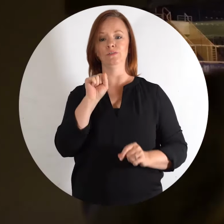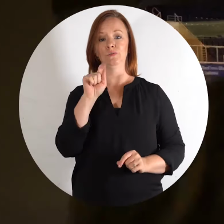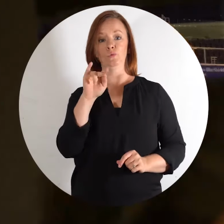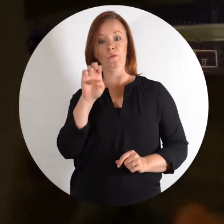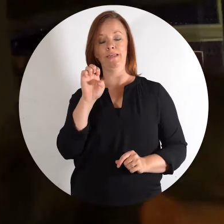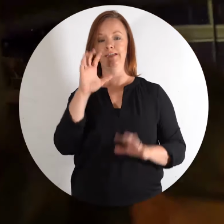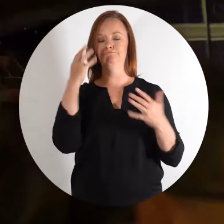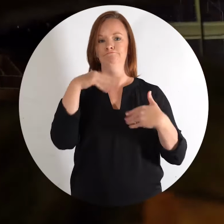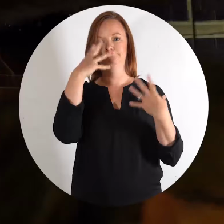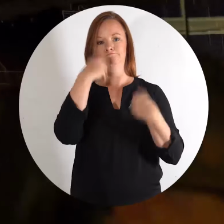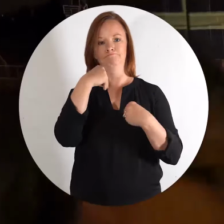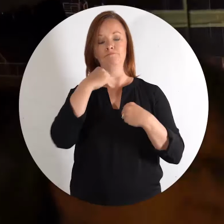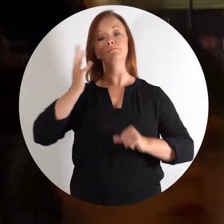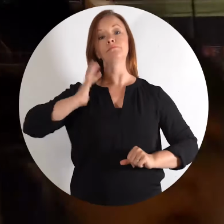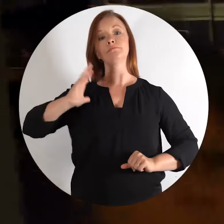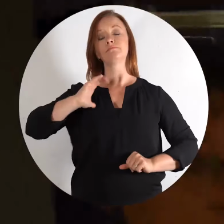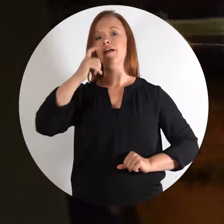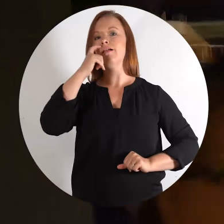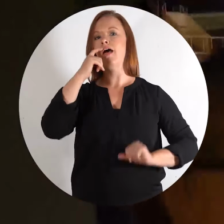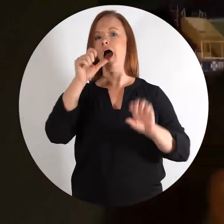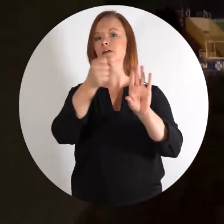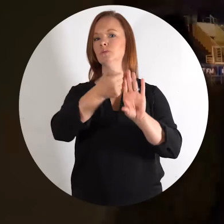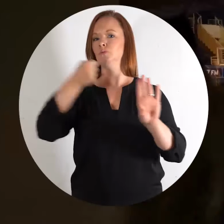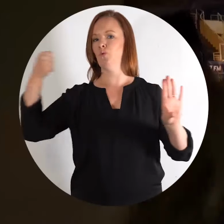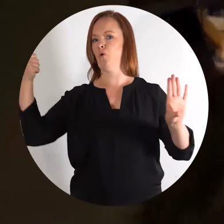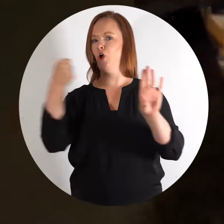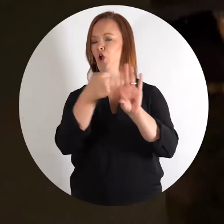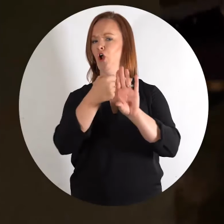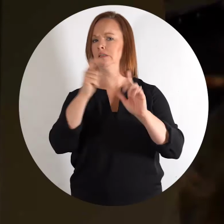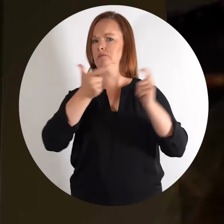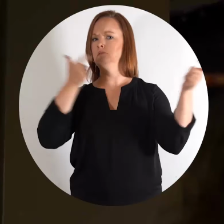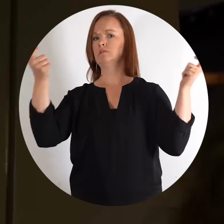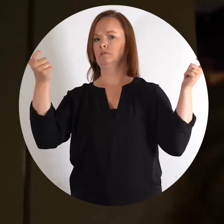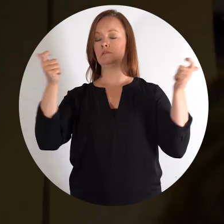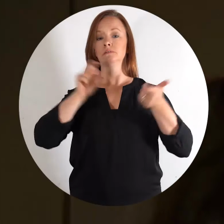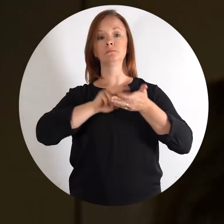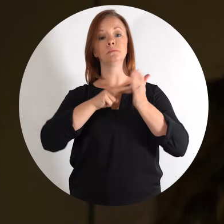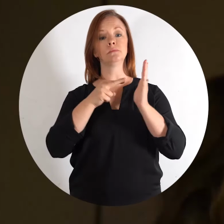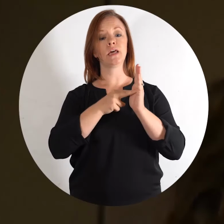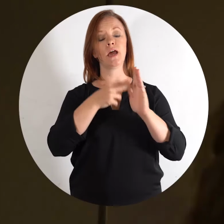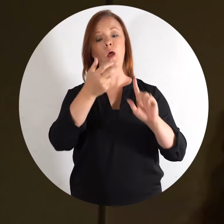There was a very large glass door right here. What that meant, then, was that to open this door